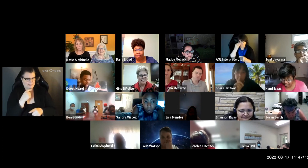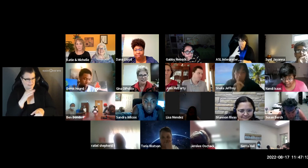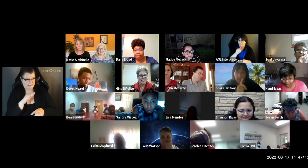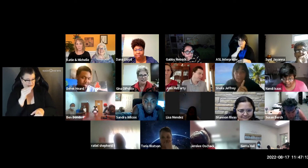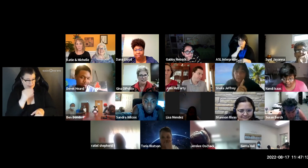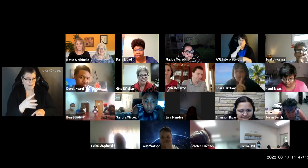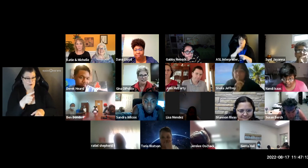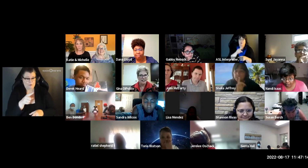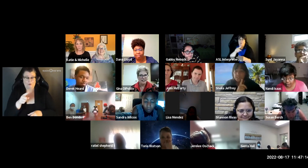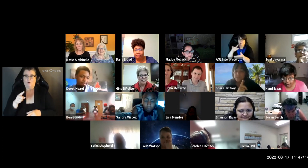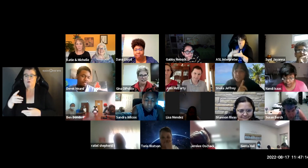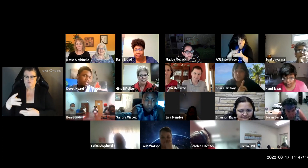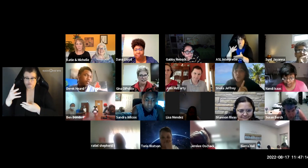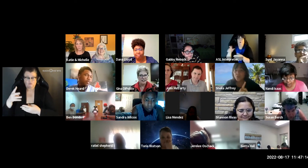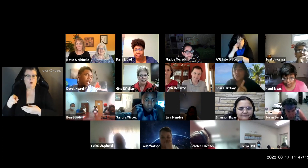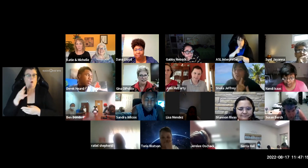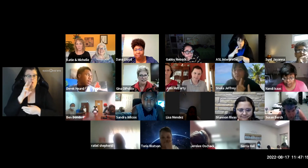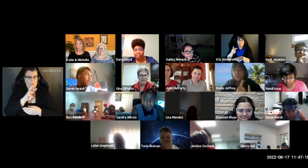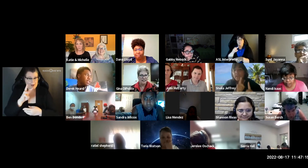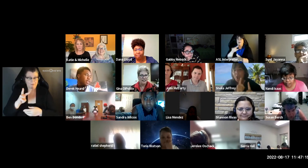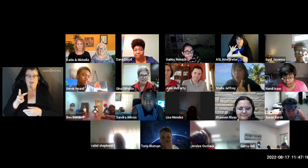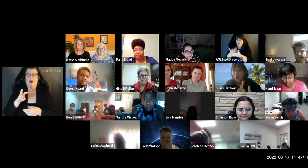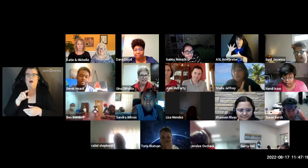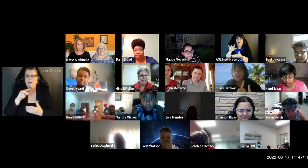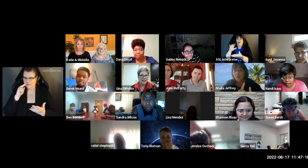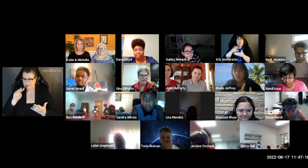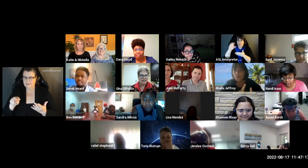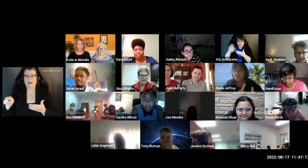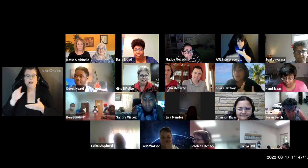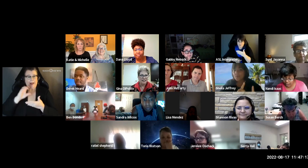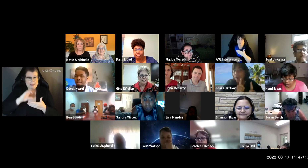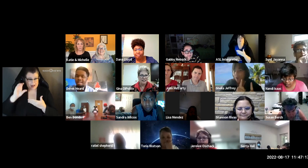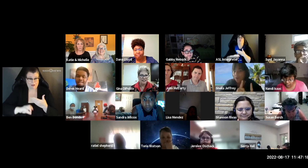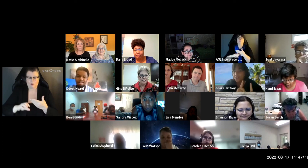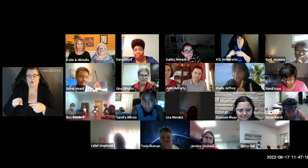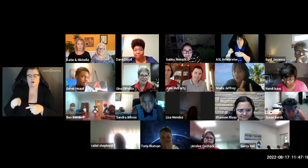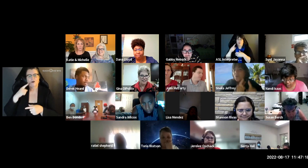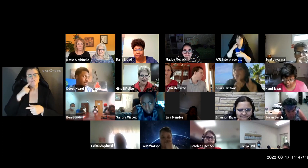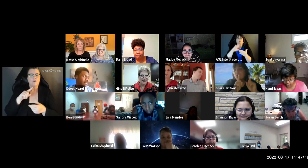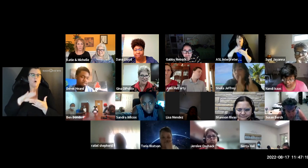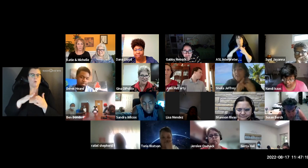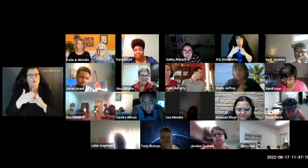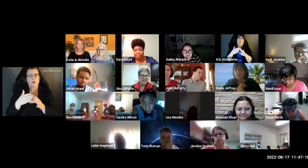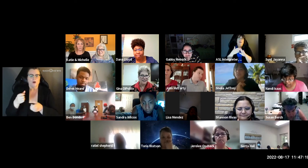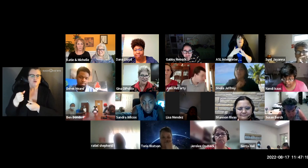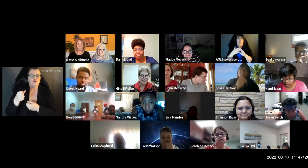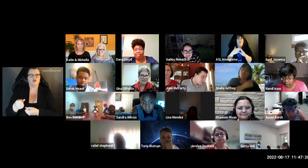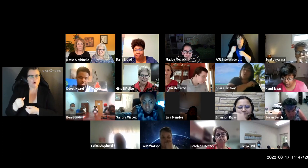community the calendar where it says Community strong you can also also registered to come